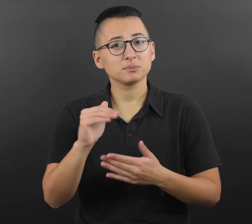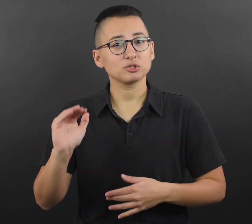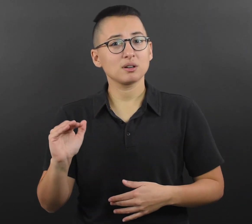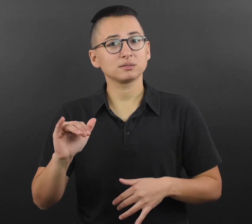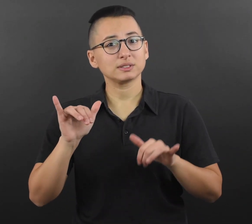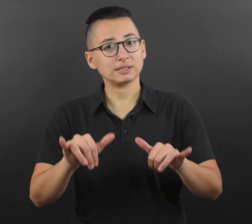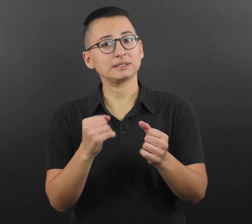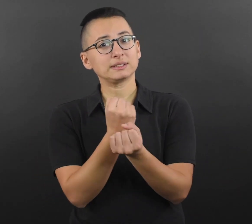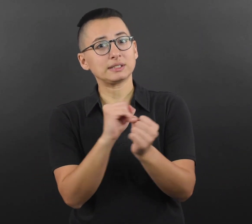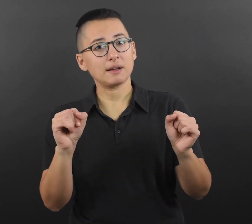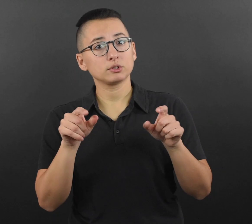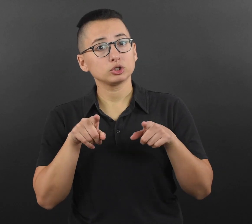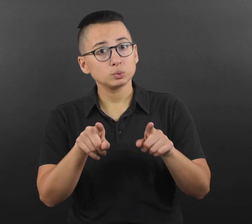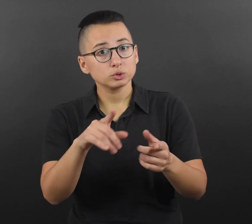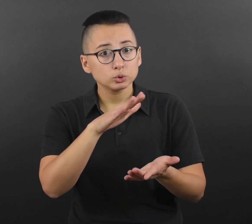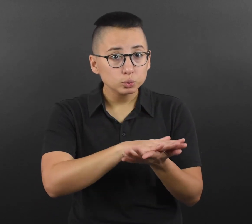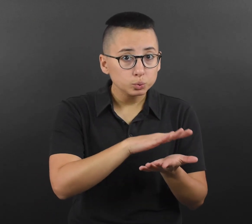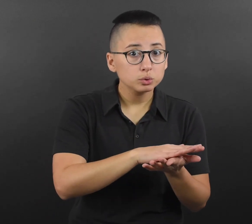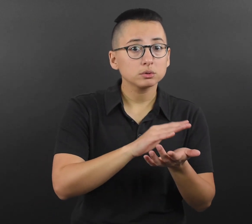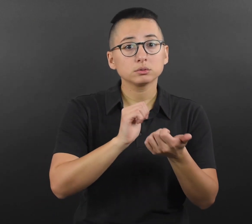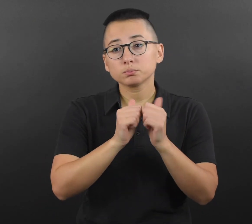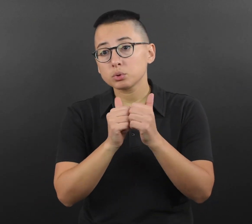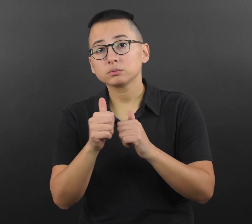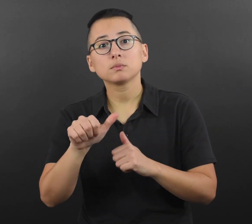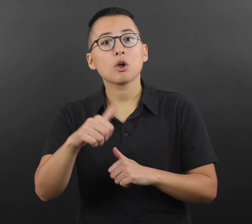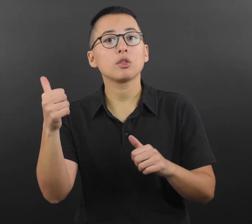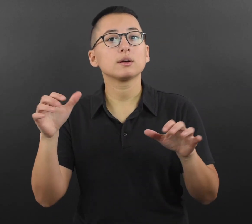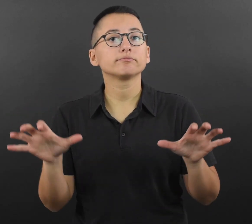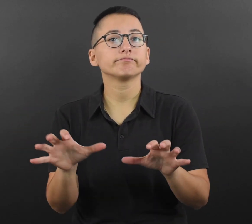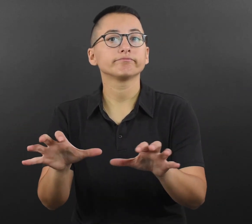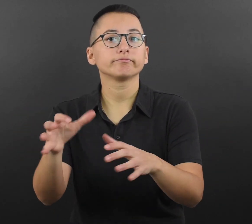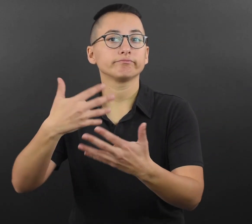Help your child stay safe during school, sports, and other social activities.